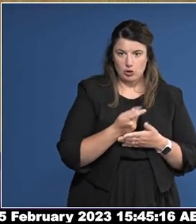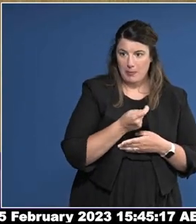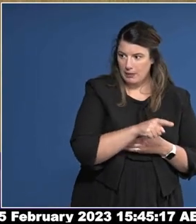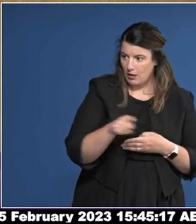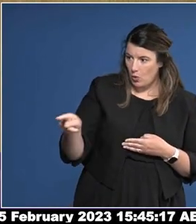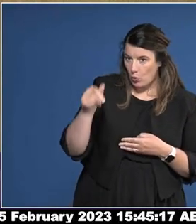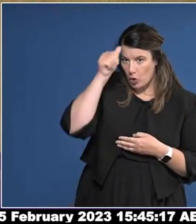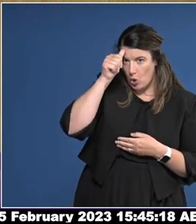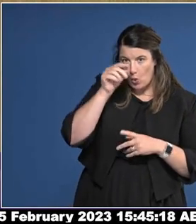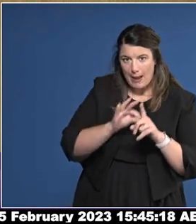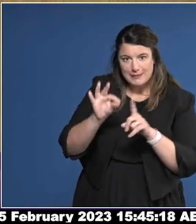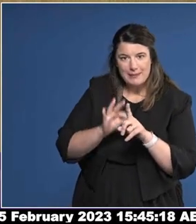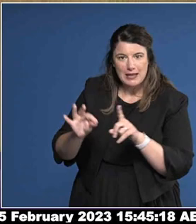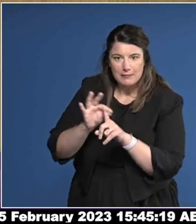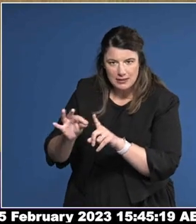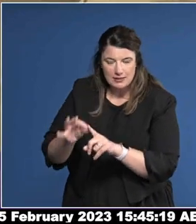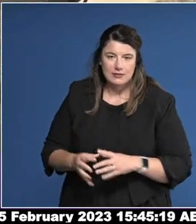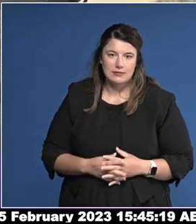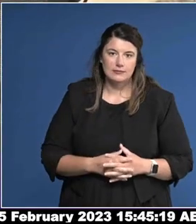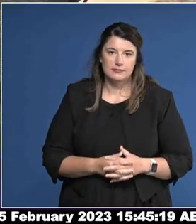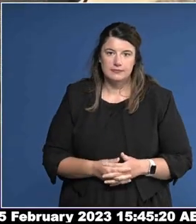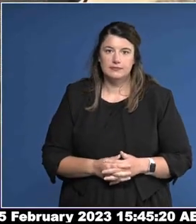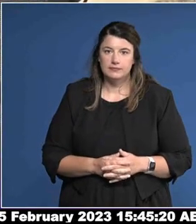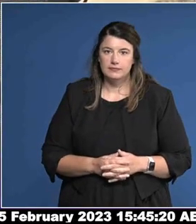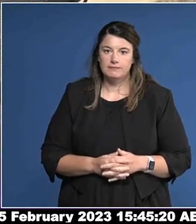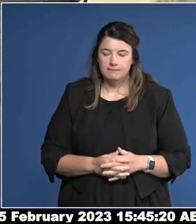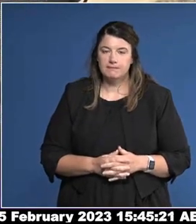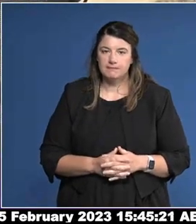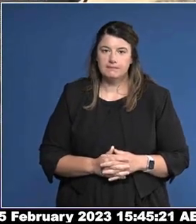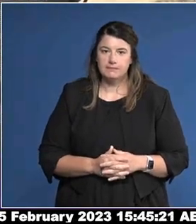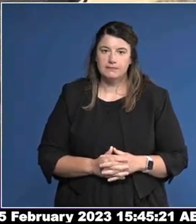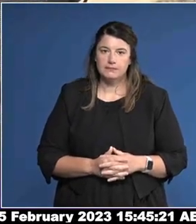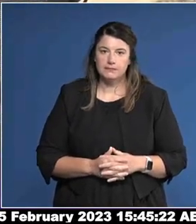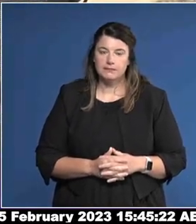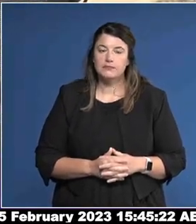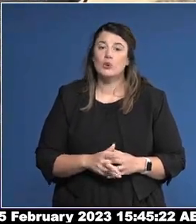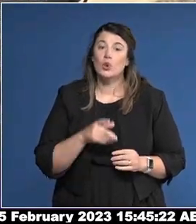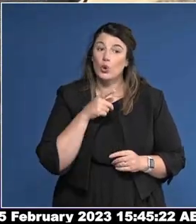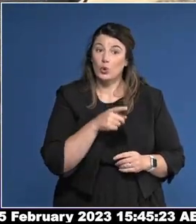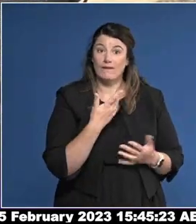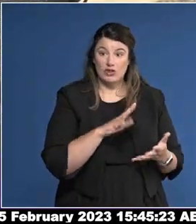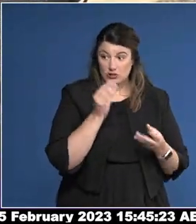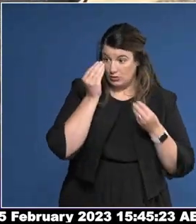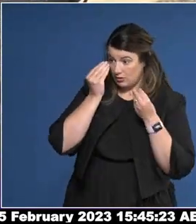And what's the next step for the organisation as a peak? So you have informed them, and then what do you do?